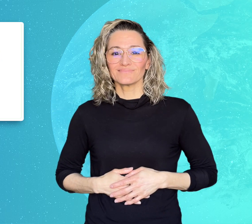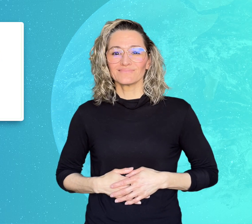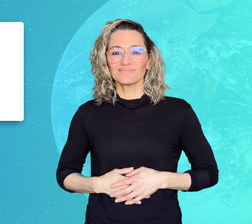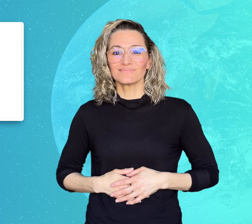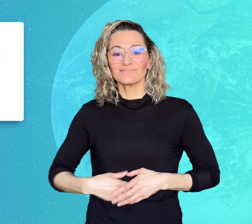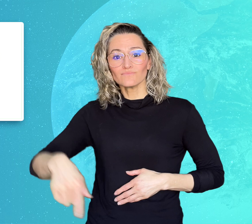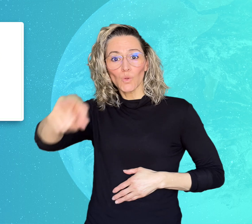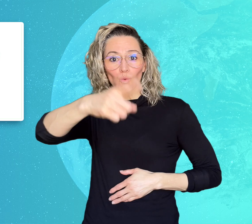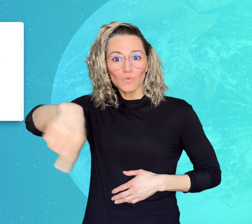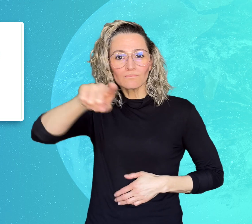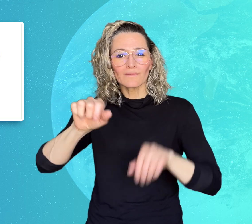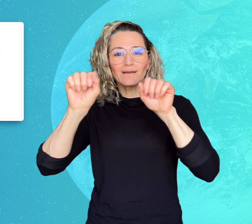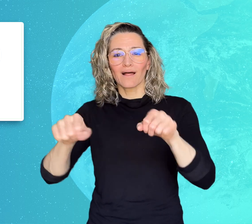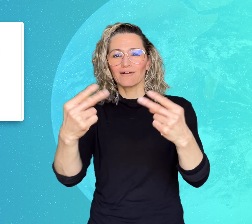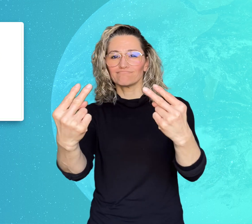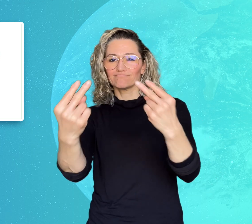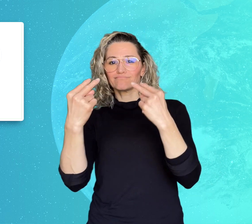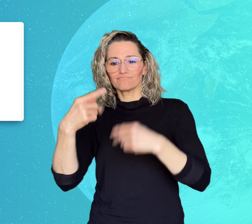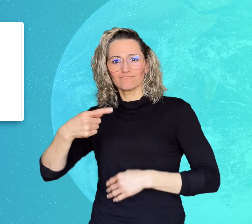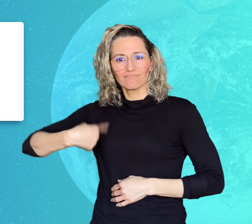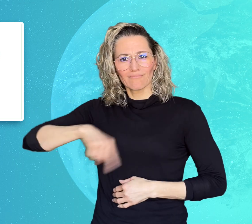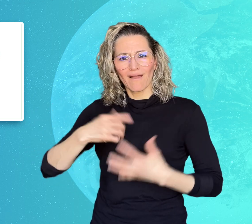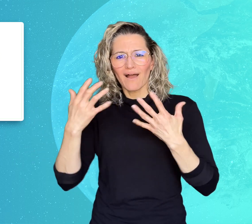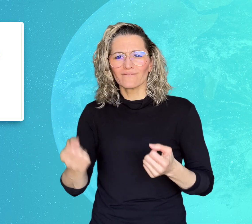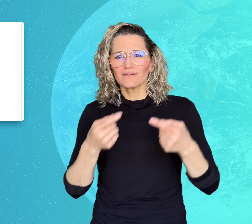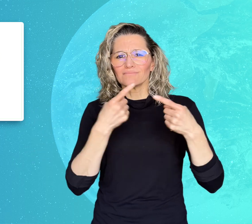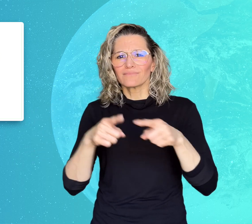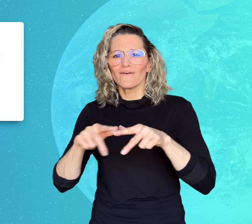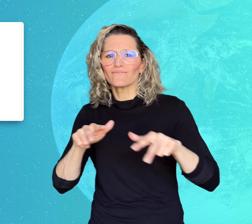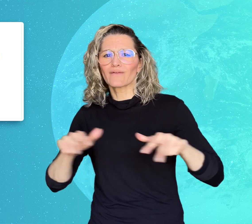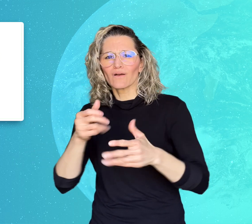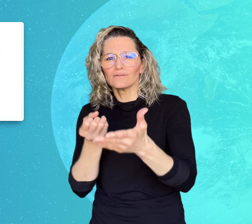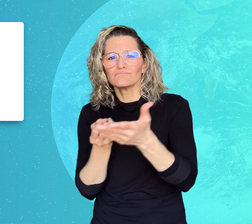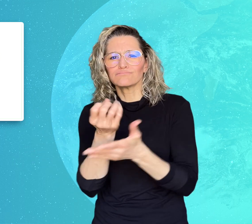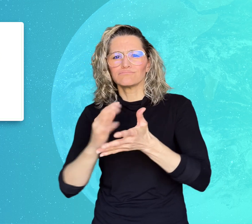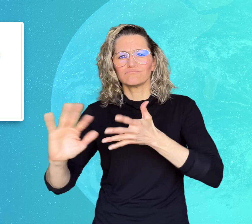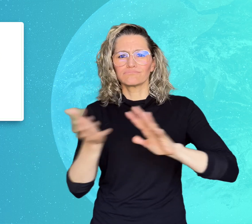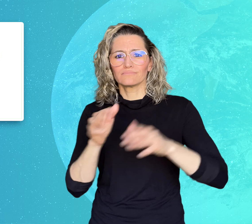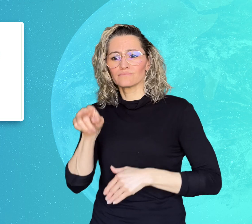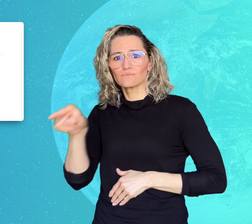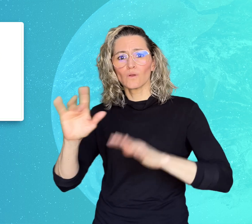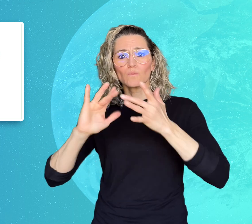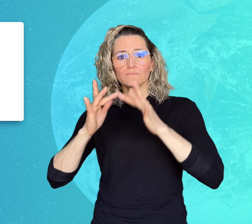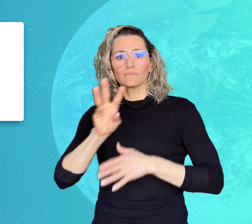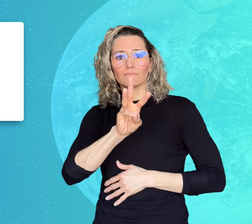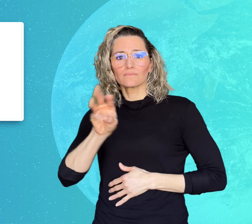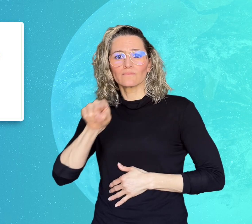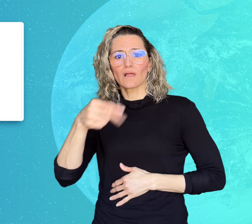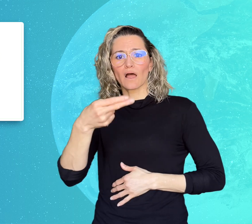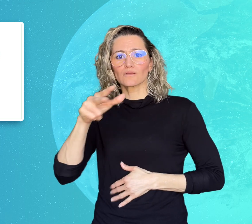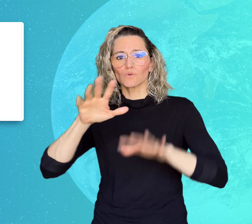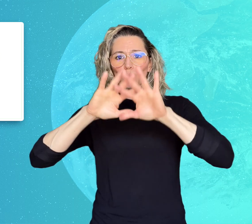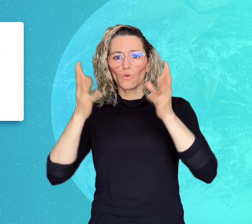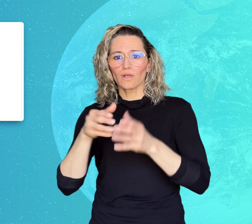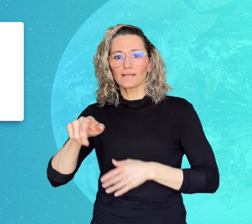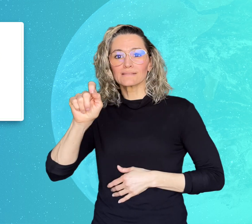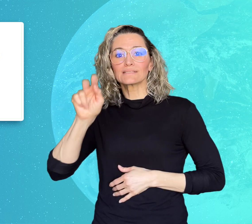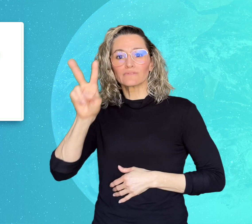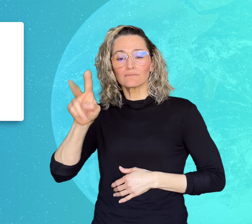You can watch all of our videos at www.h3world.tv.